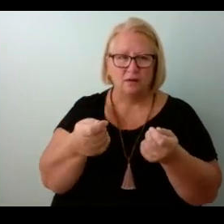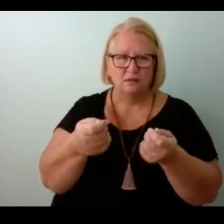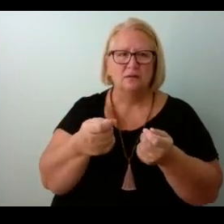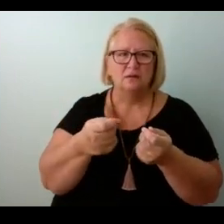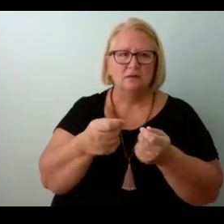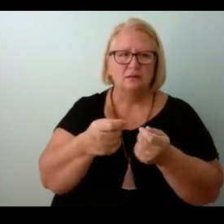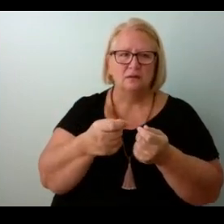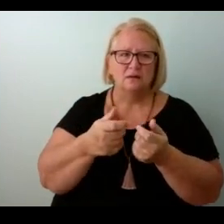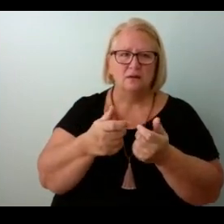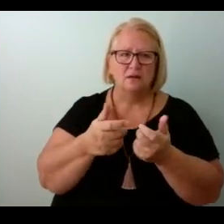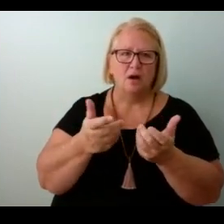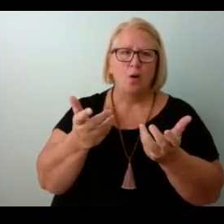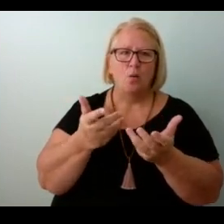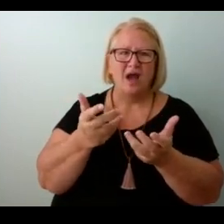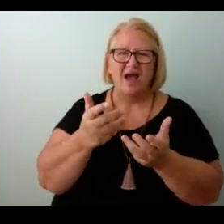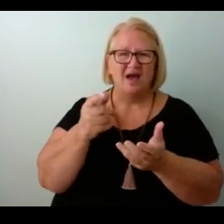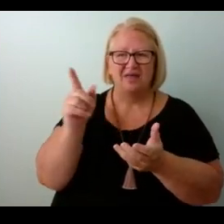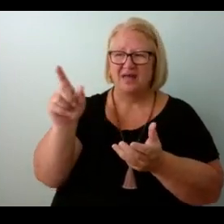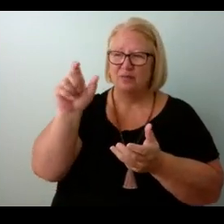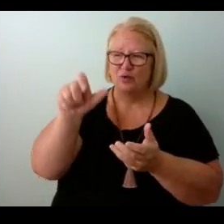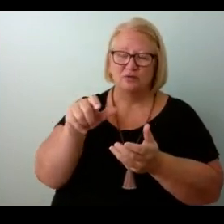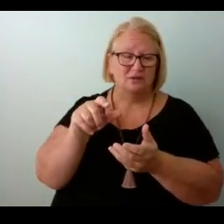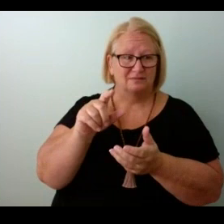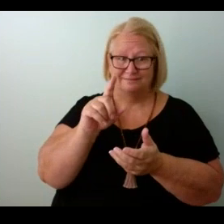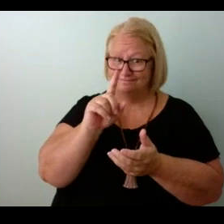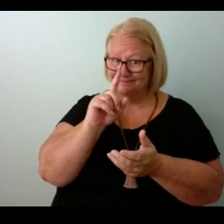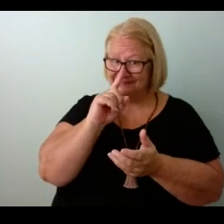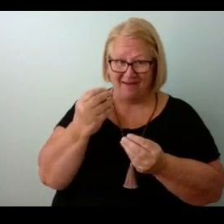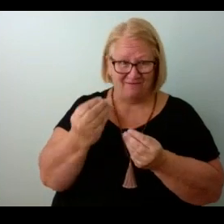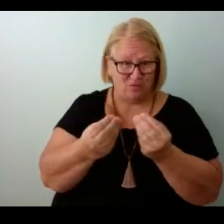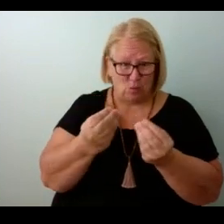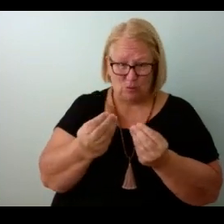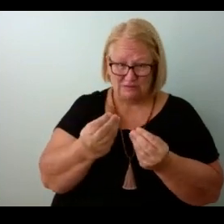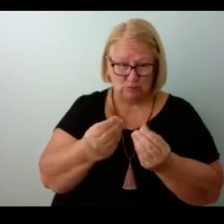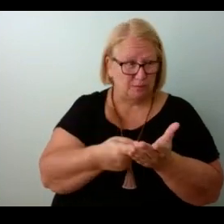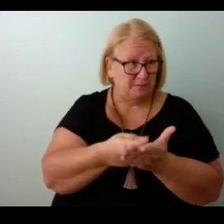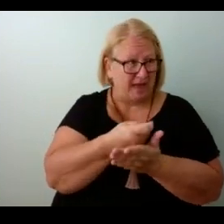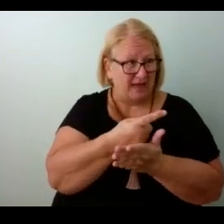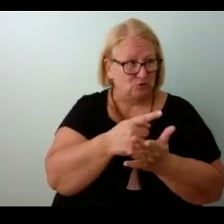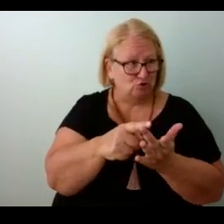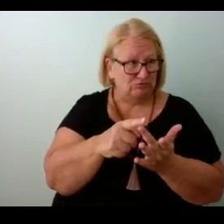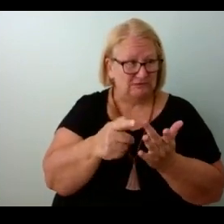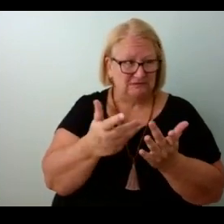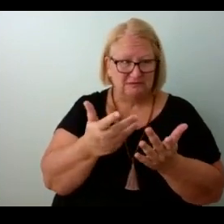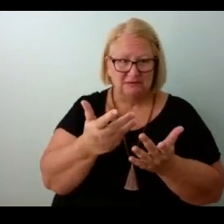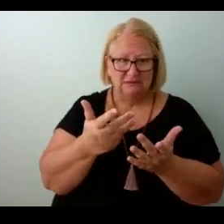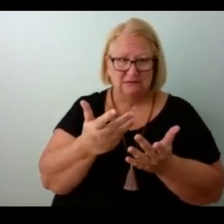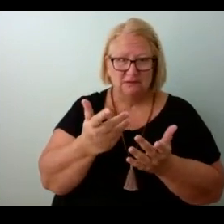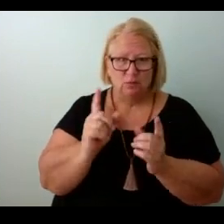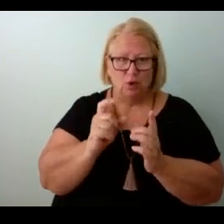simply can't afford to pay their insurer for the car accident?